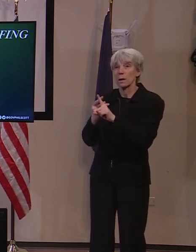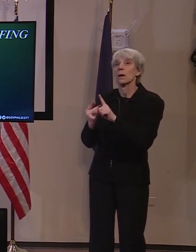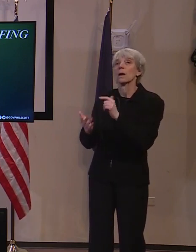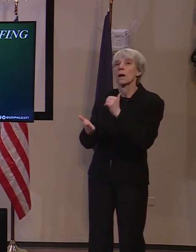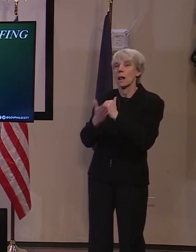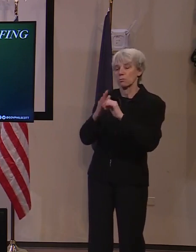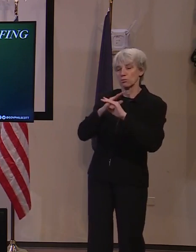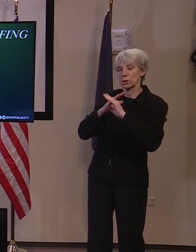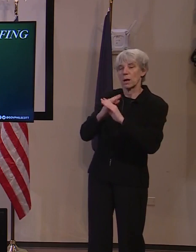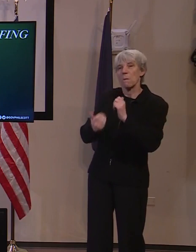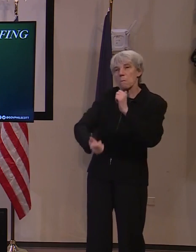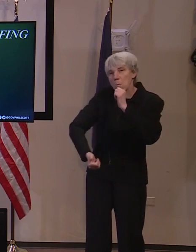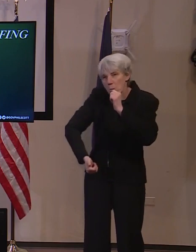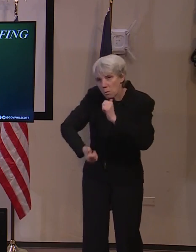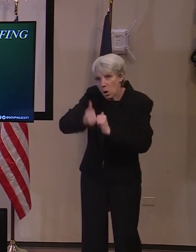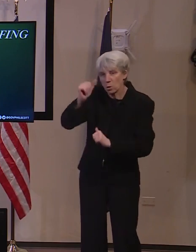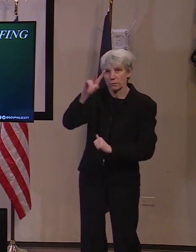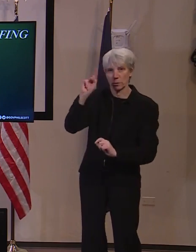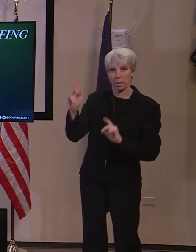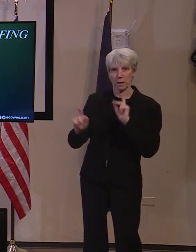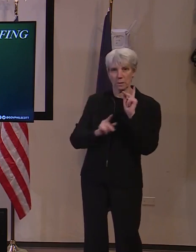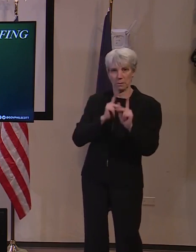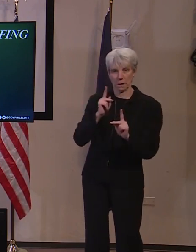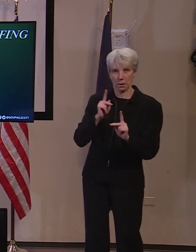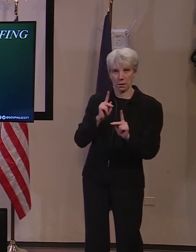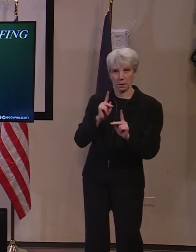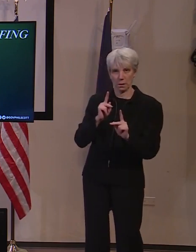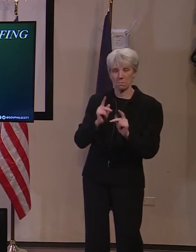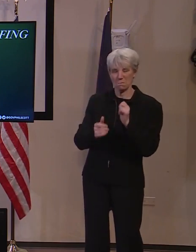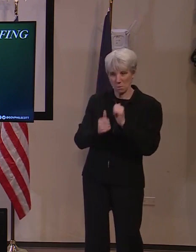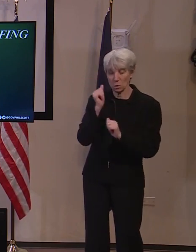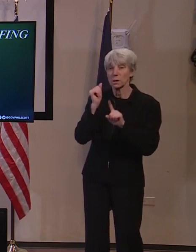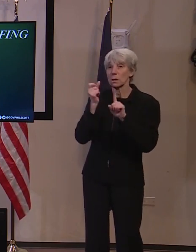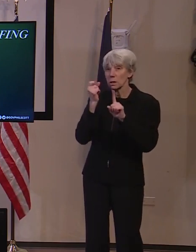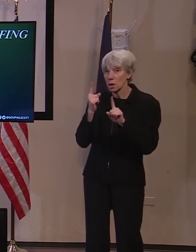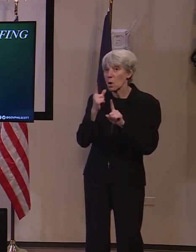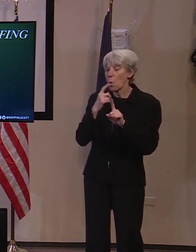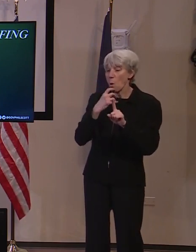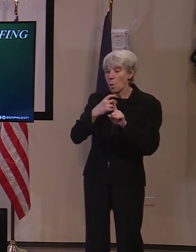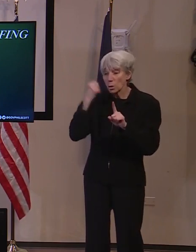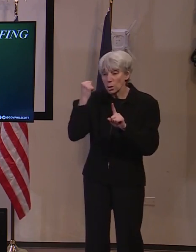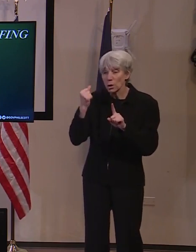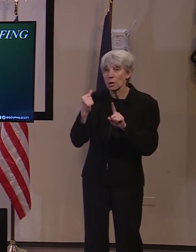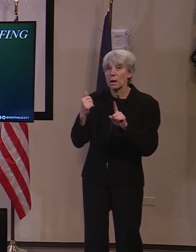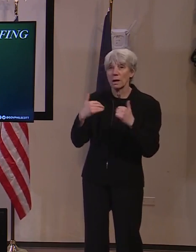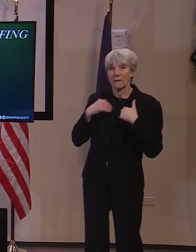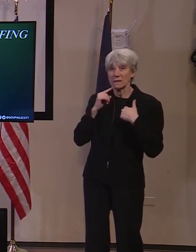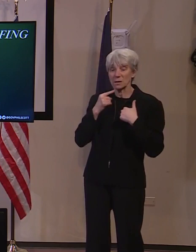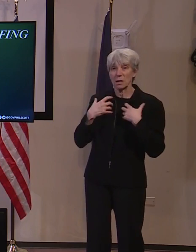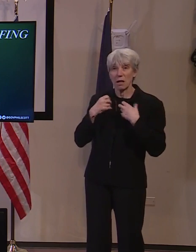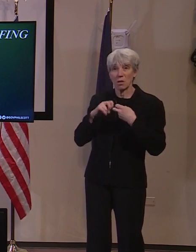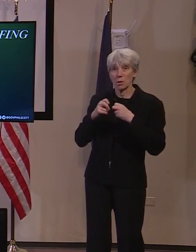outcomes, but older people and those with underlying conditions still remain at risk.